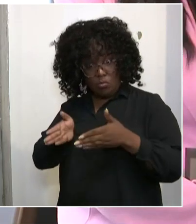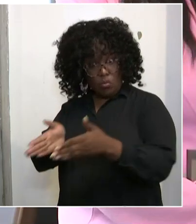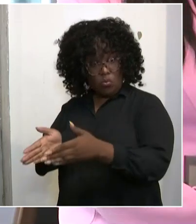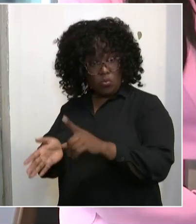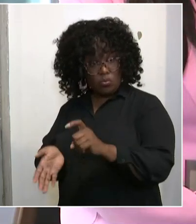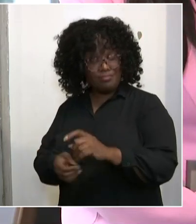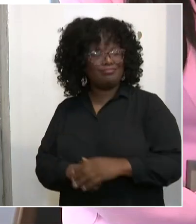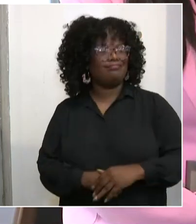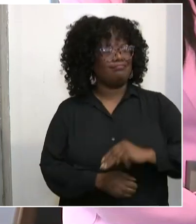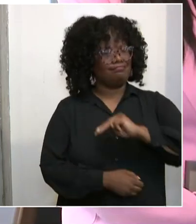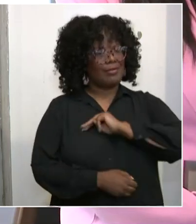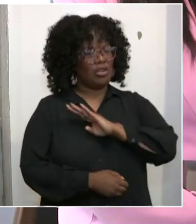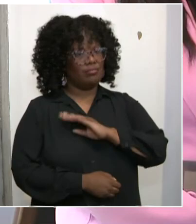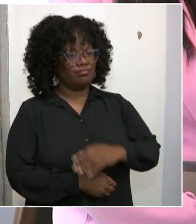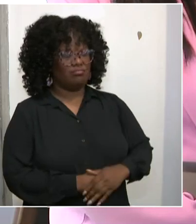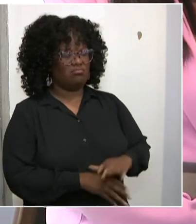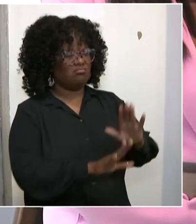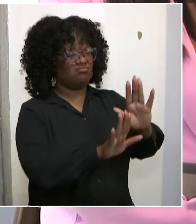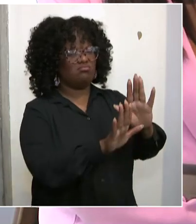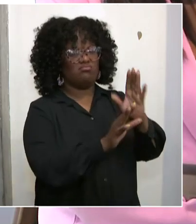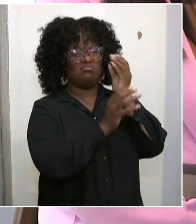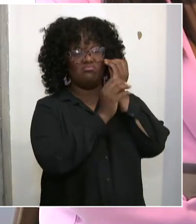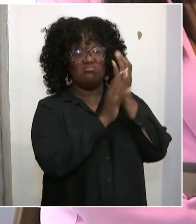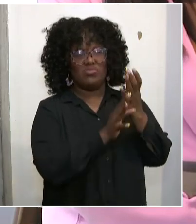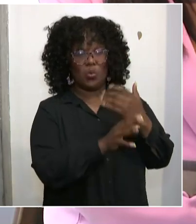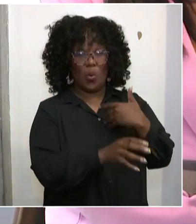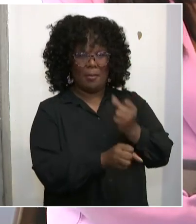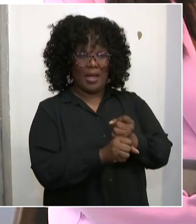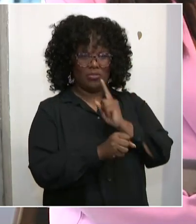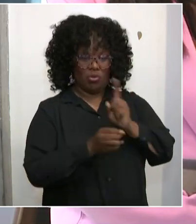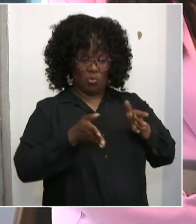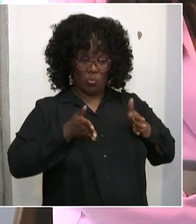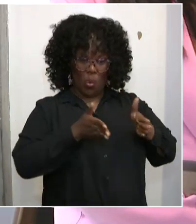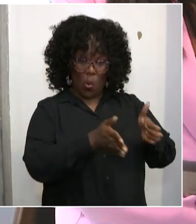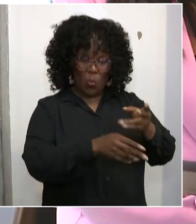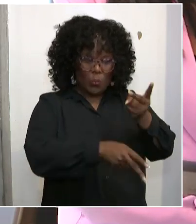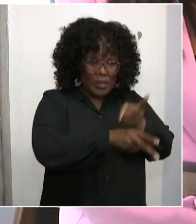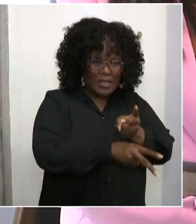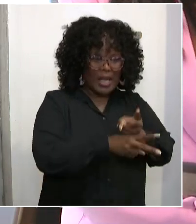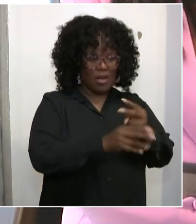and bridges in the state of good repair, and I think that there has been time and